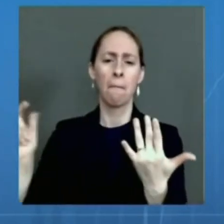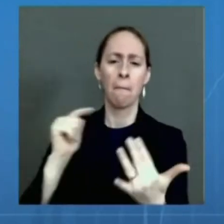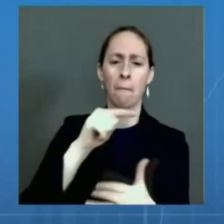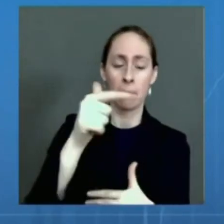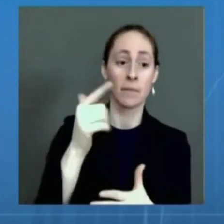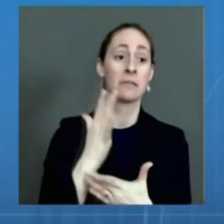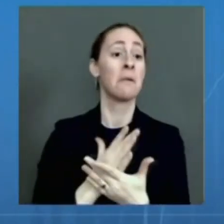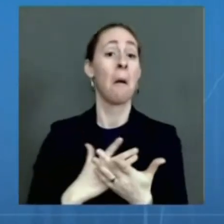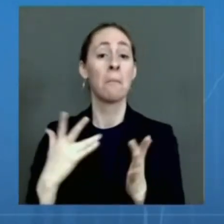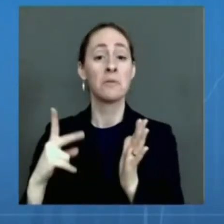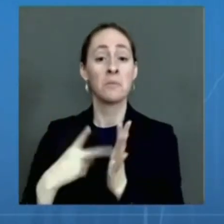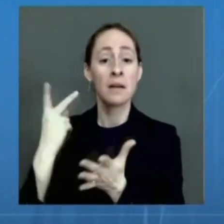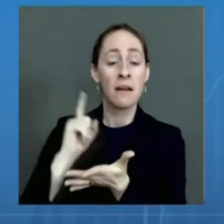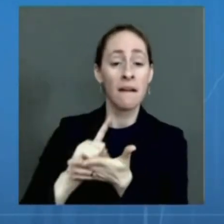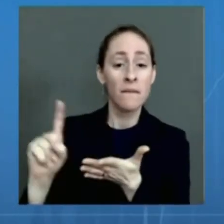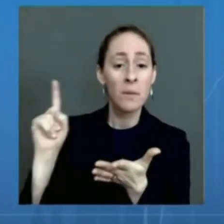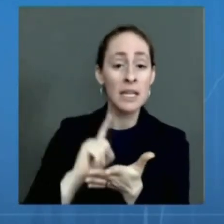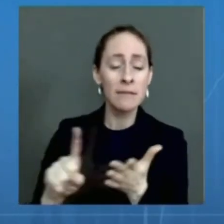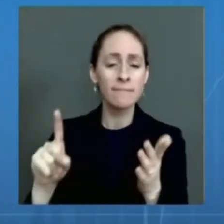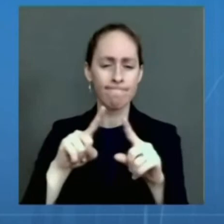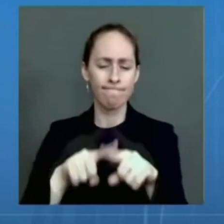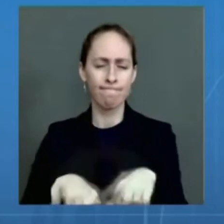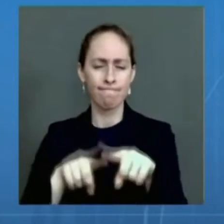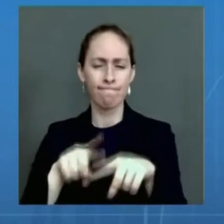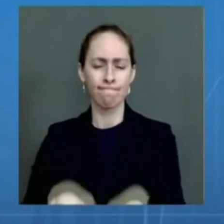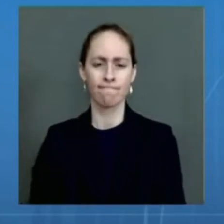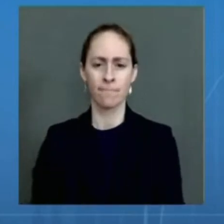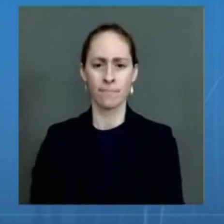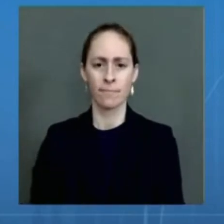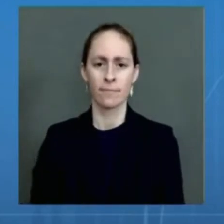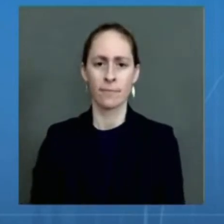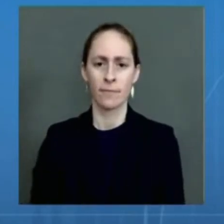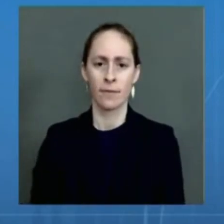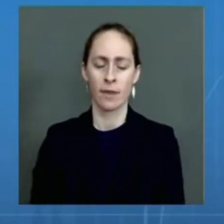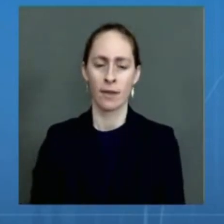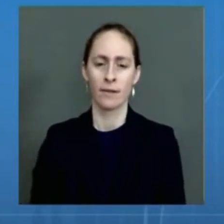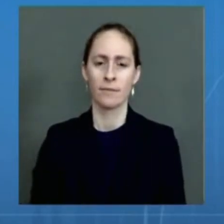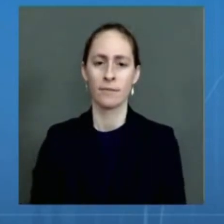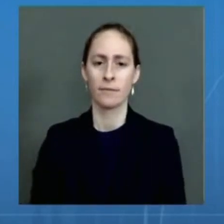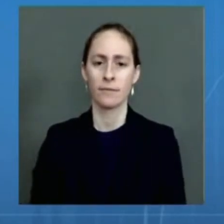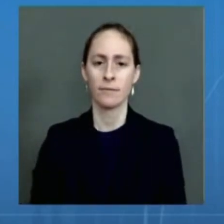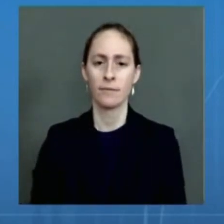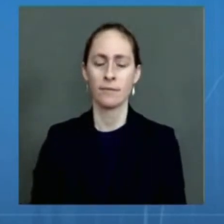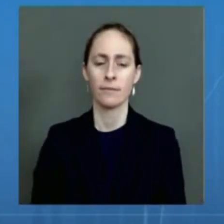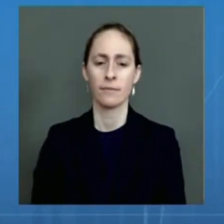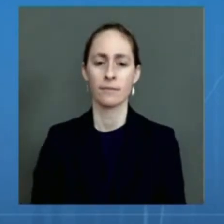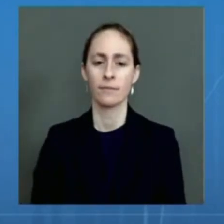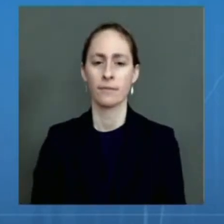SO WE WOULD SAY LESS FREQUENT THAN TWICE A WEEK IN ORDER TO APPLY THE TEST TO STAY